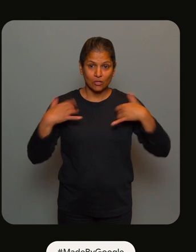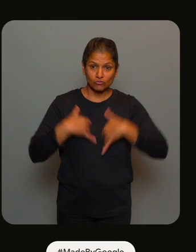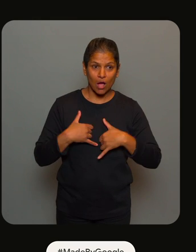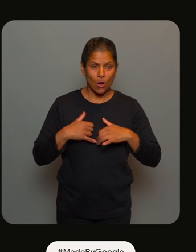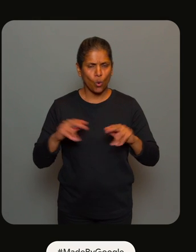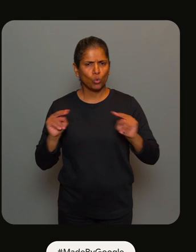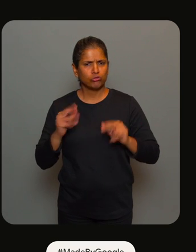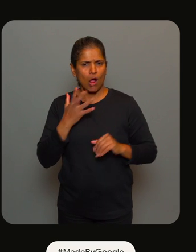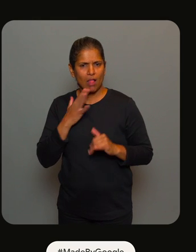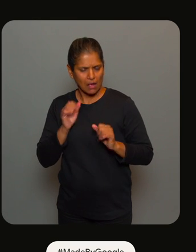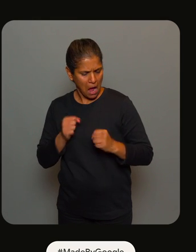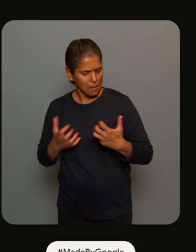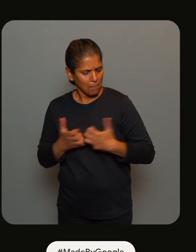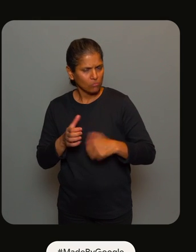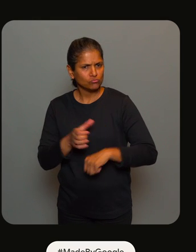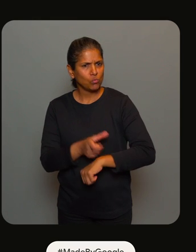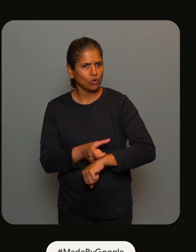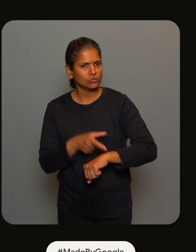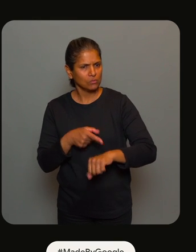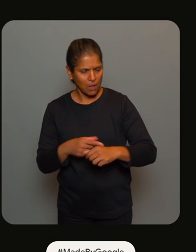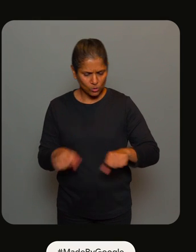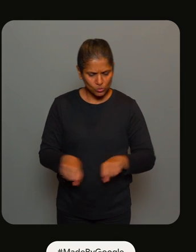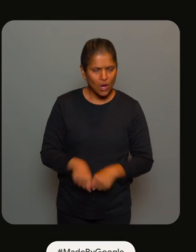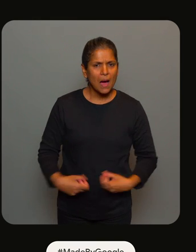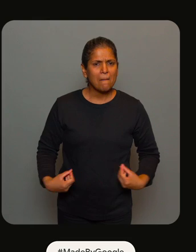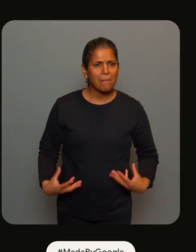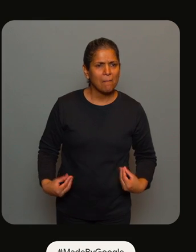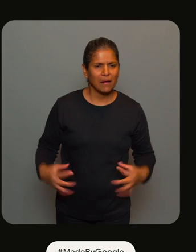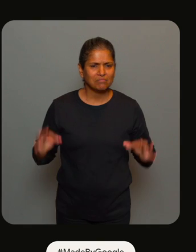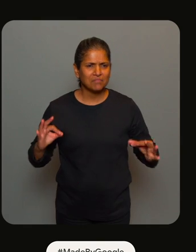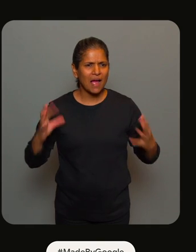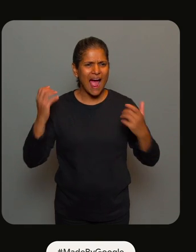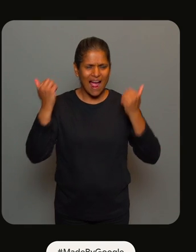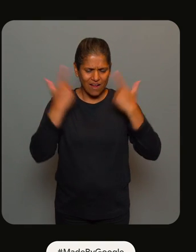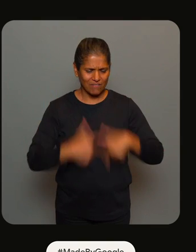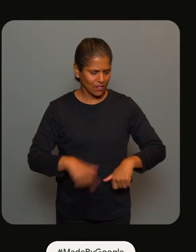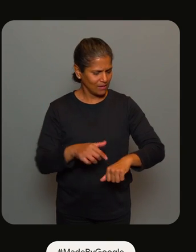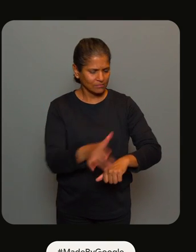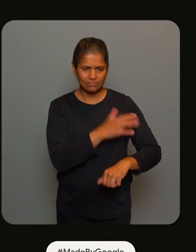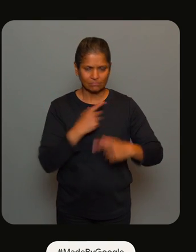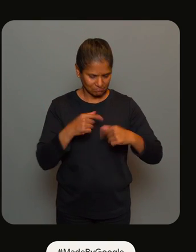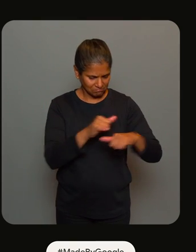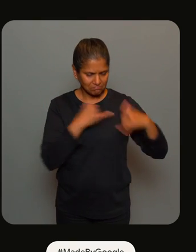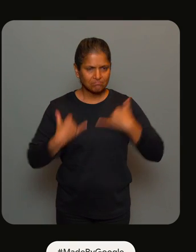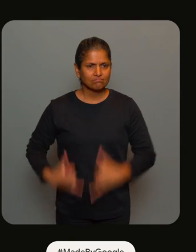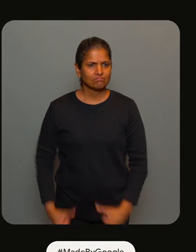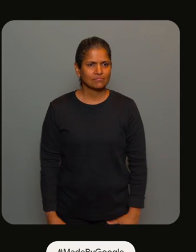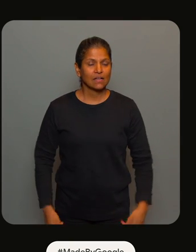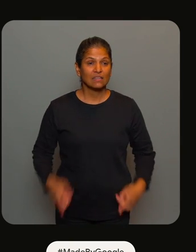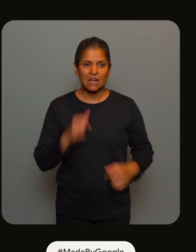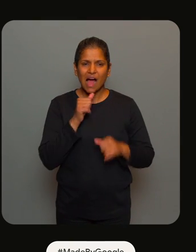give you a pop of color. Everything goes nicely together without looking blandly the same.